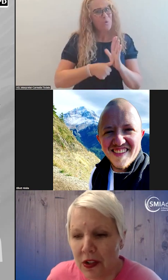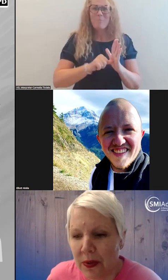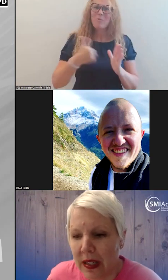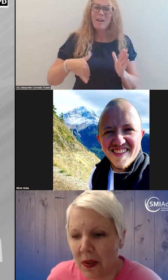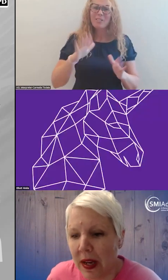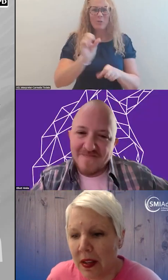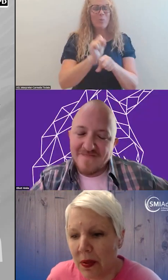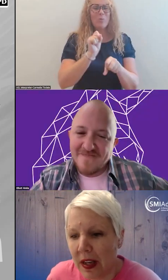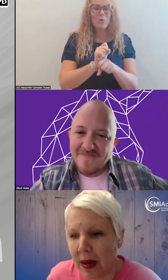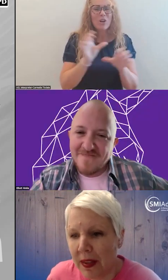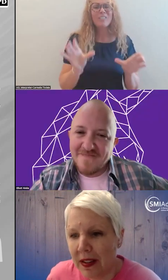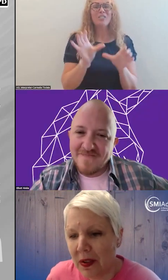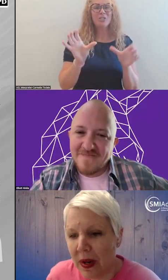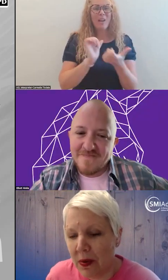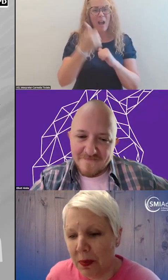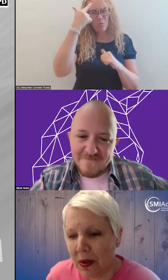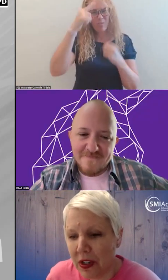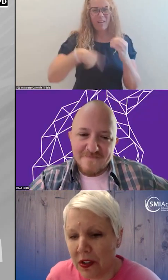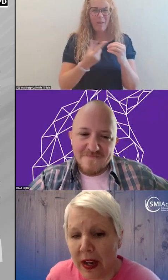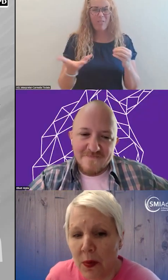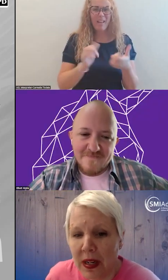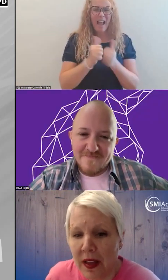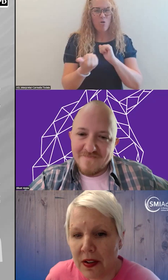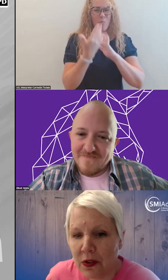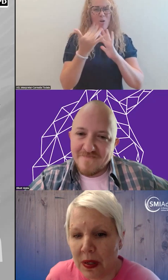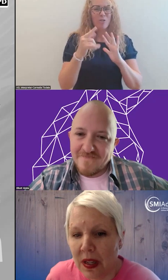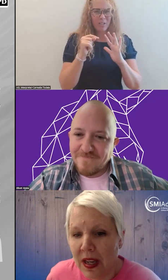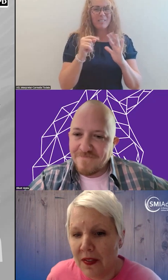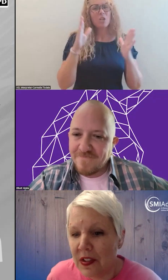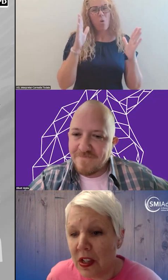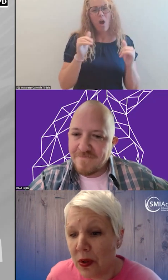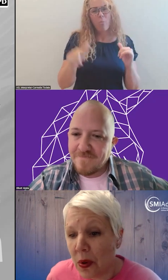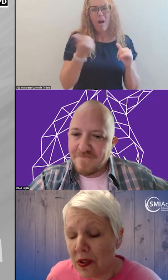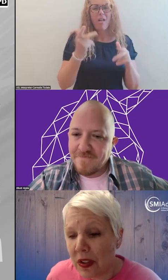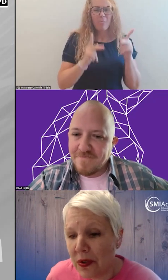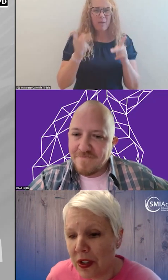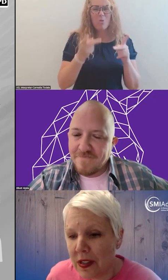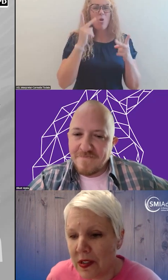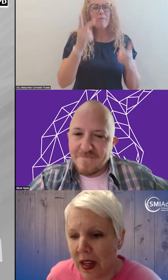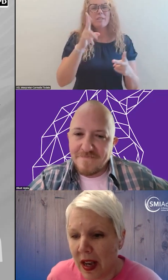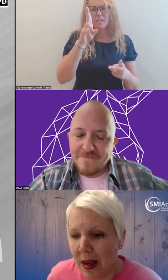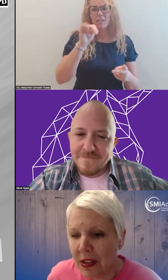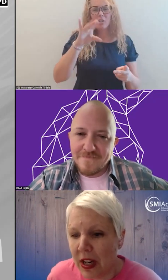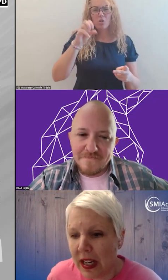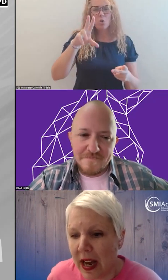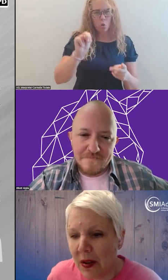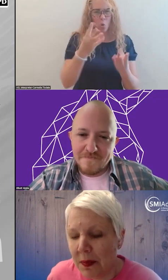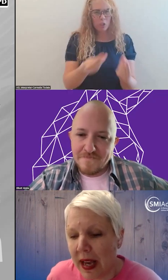ARE DOING AND THE WAY THAT YOU ARE DOING THINGS AND APPROACH IT. I HOPE THAT OTHERS WILL VISIT UNICORN SOLUTION AND CHECK IT OUT